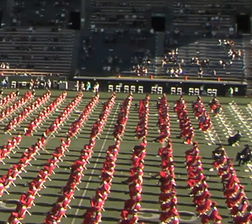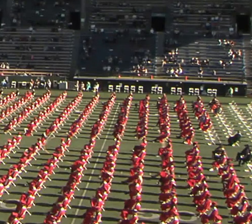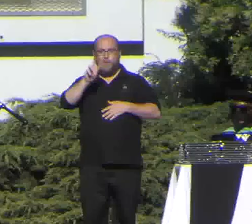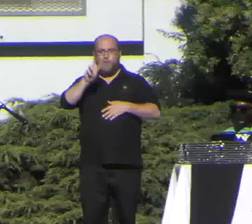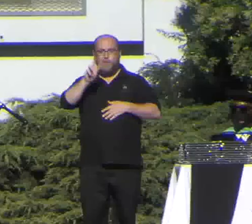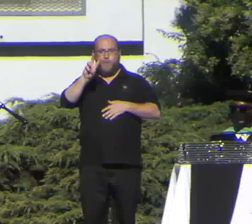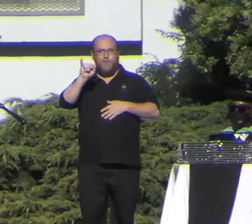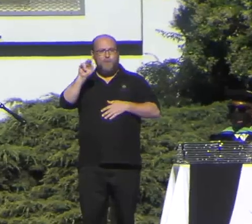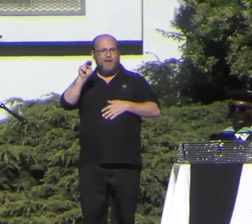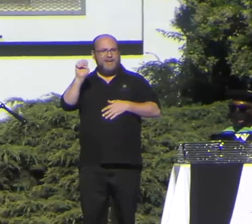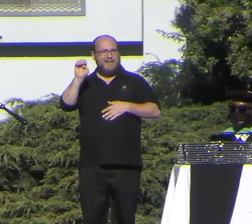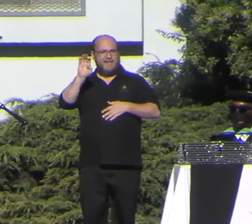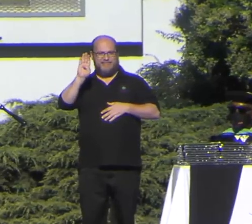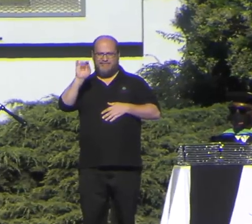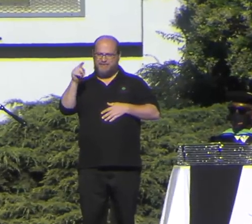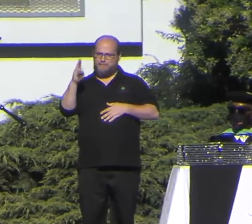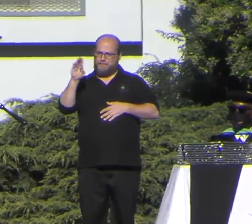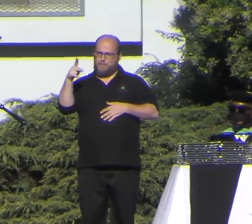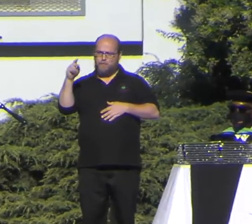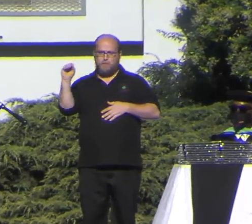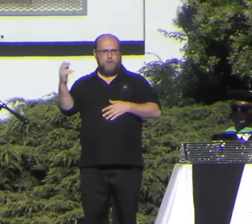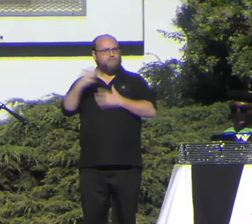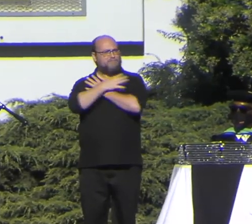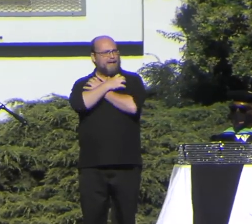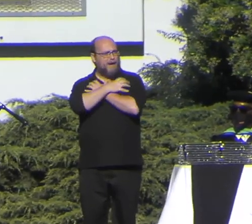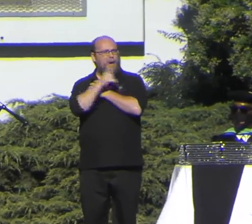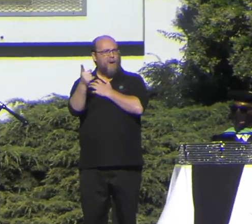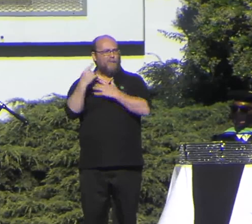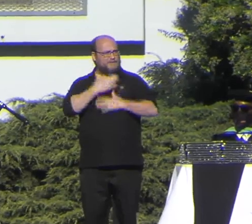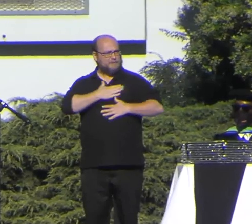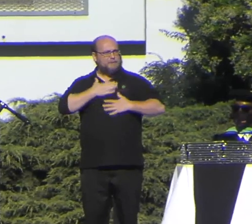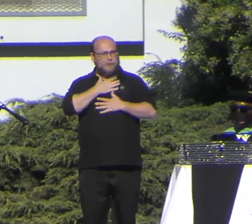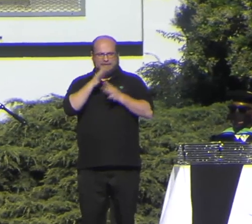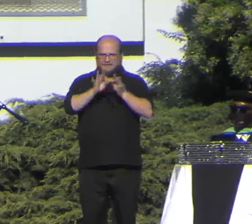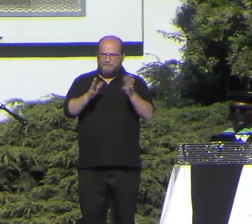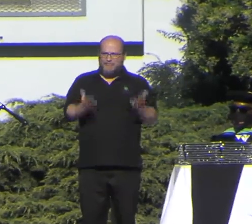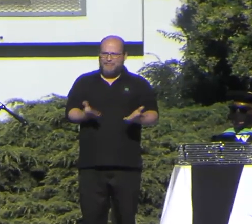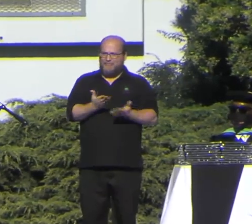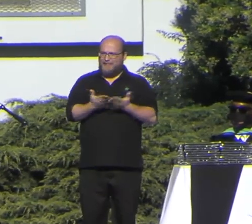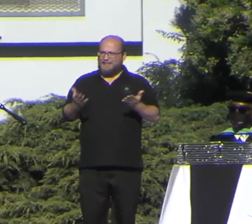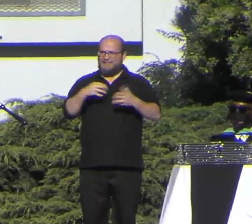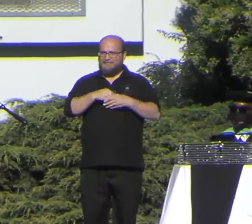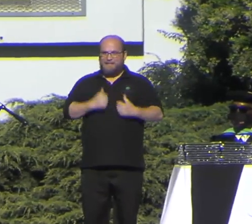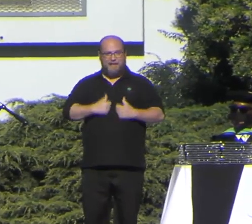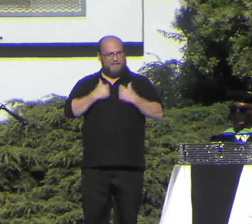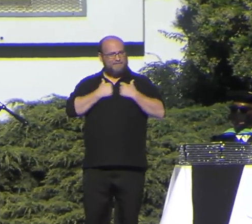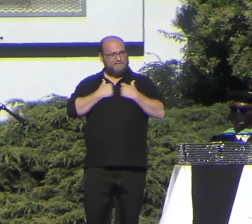Pooh has always enjoyed the simple things in life. As long as Pooh has his friends and honey you would not see him complaining.